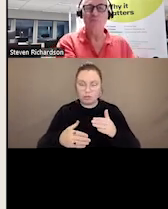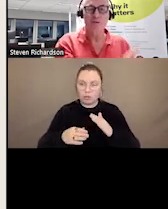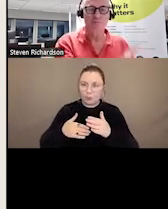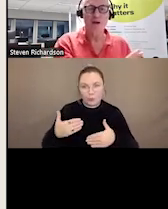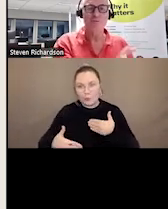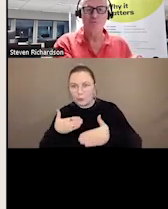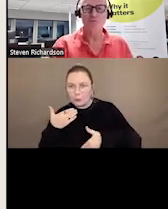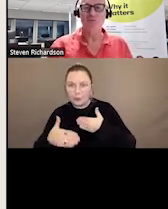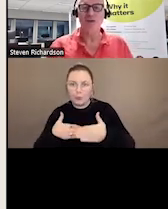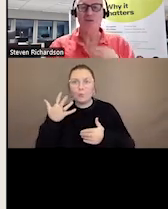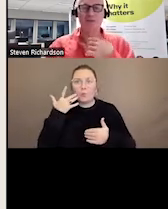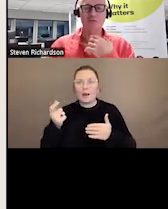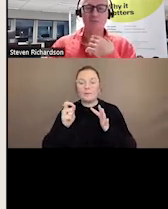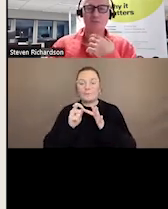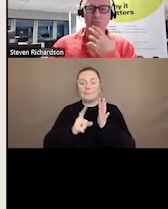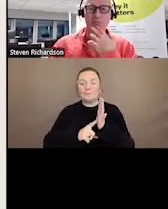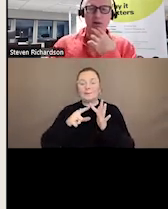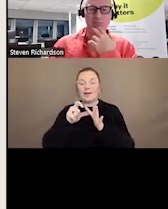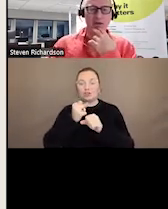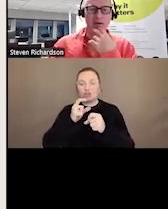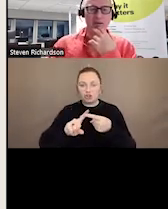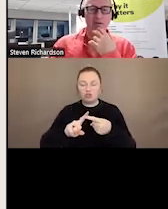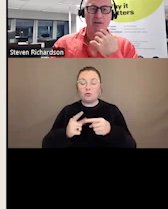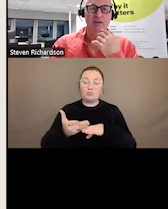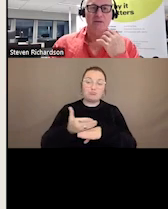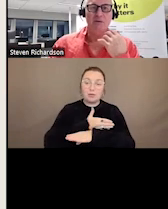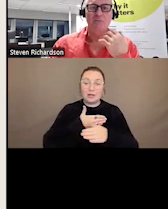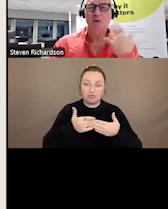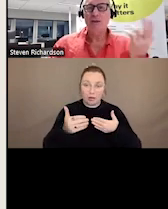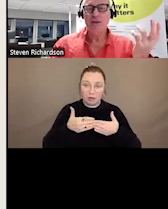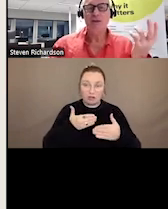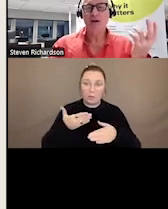have prearranged before the day is a super important part of that. You might want to link